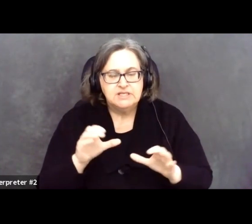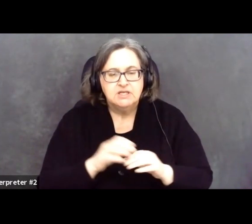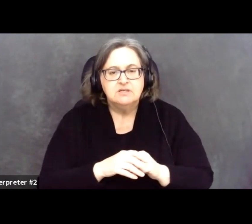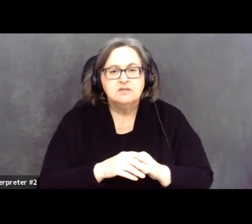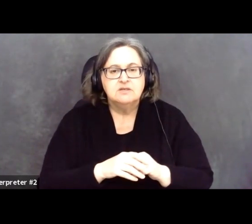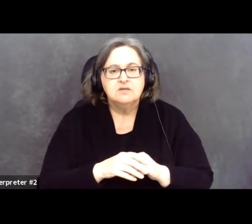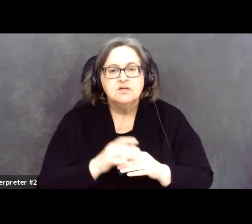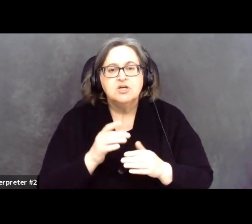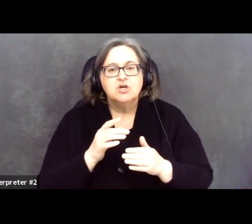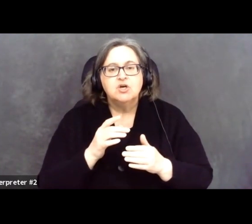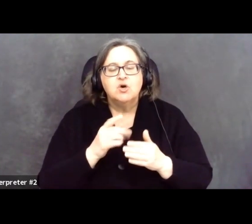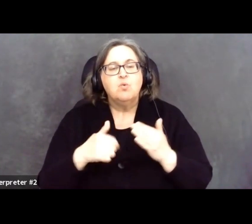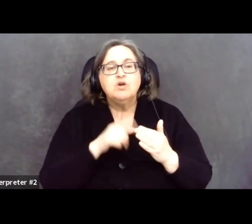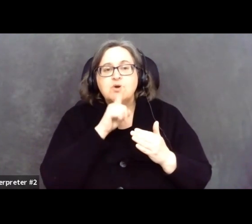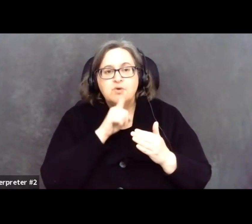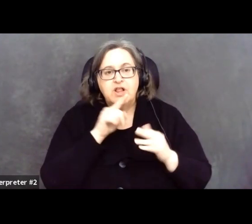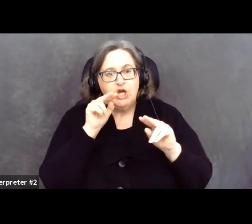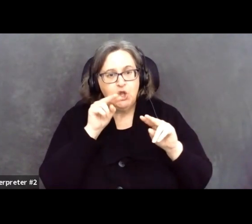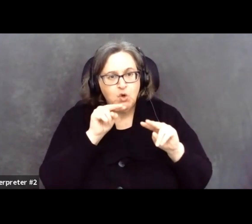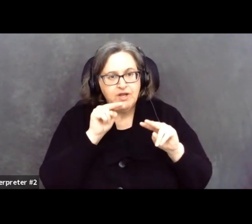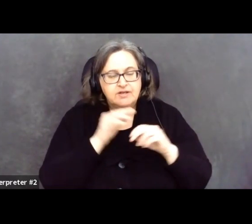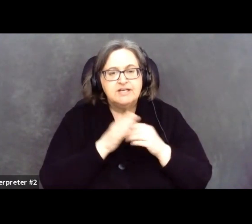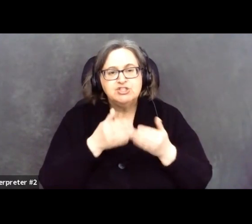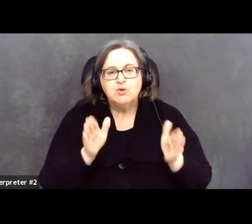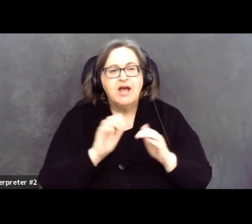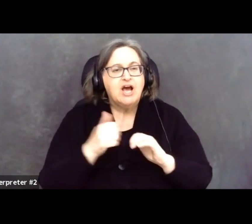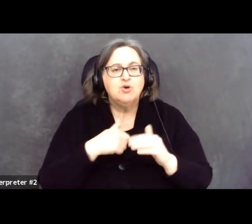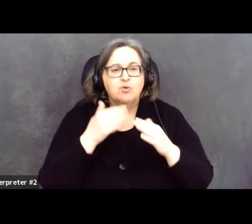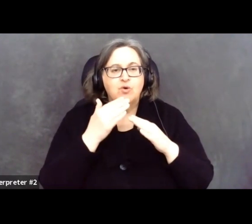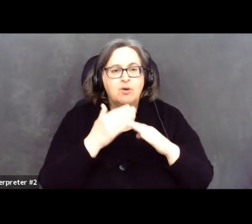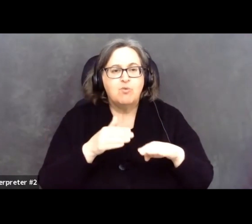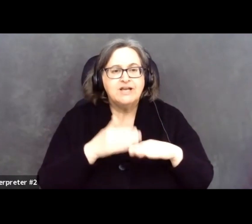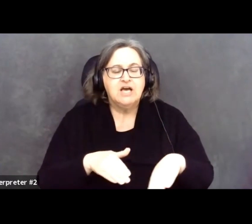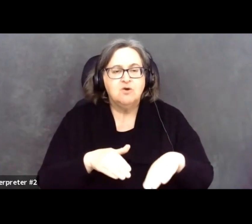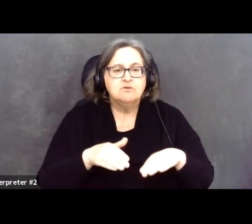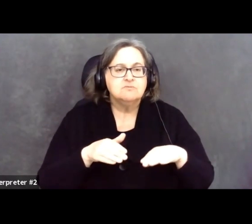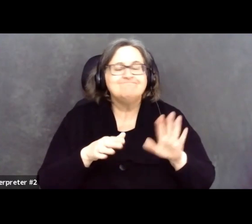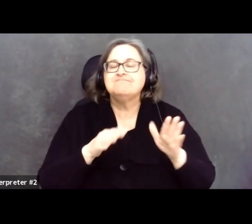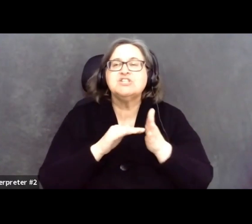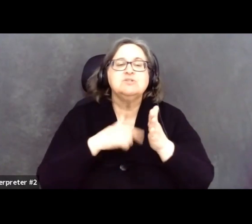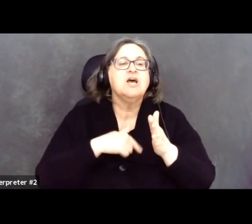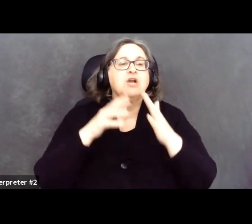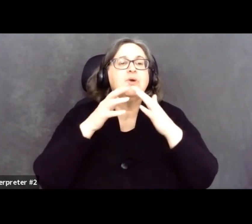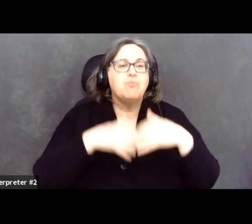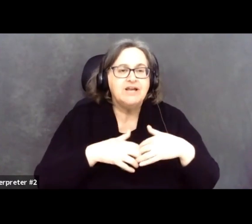What we really are looking at, in general, is how do we break down barriers to access or for all